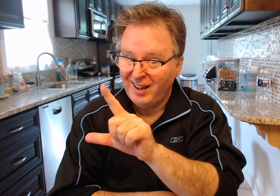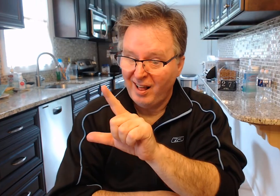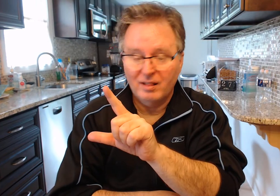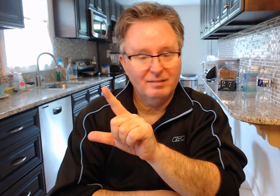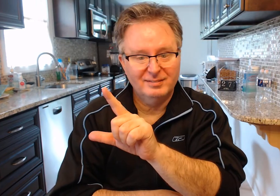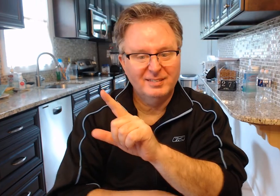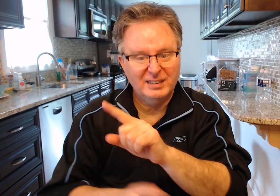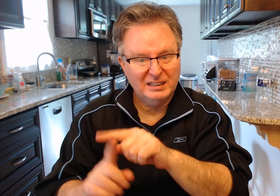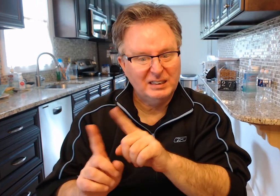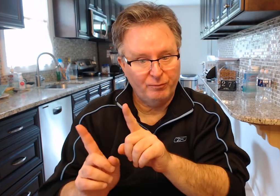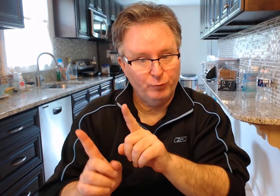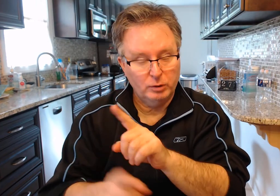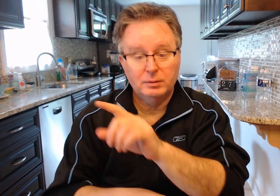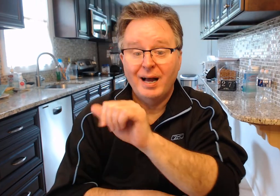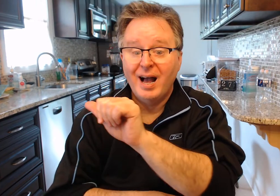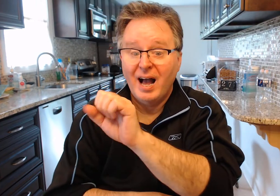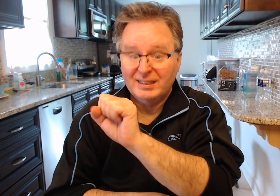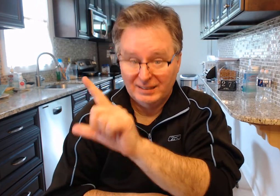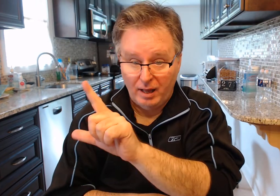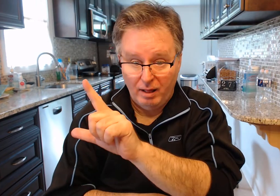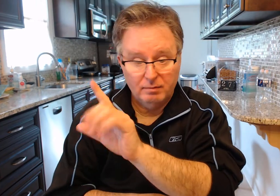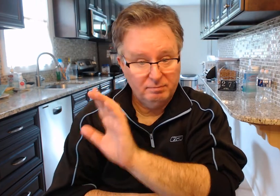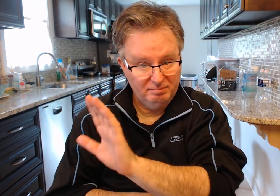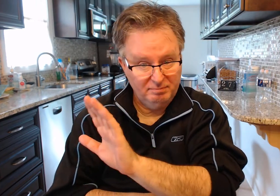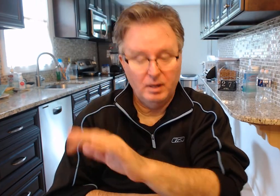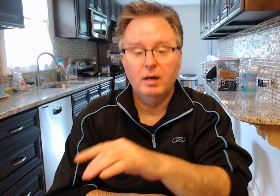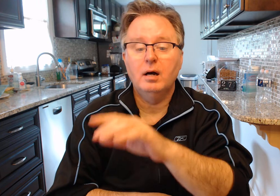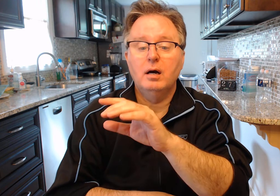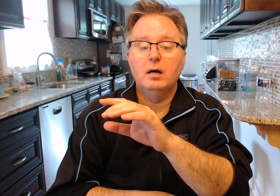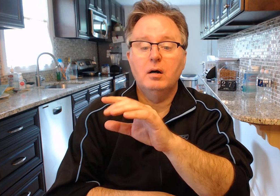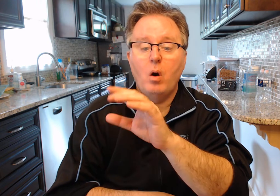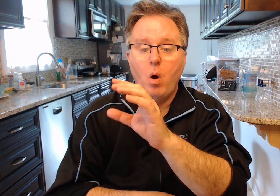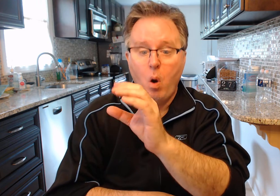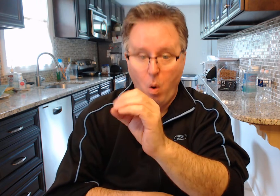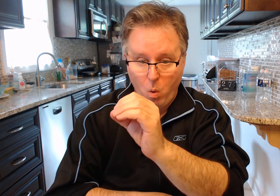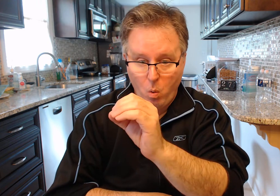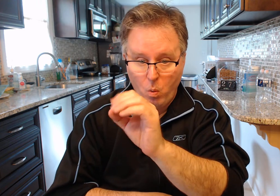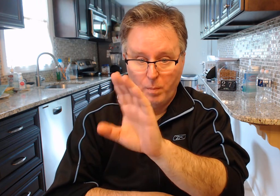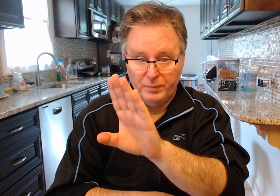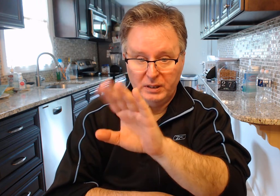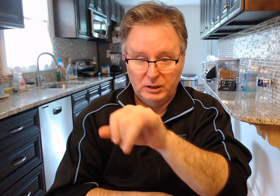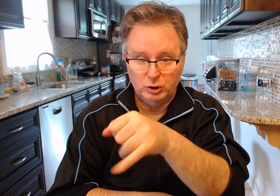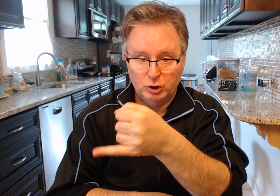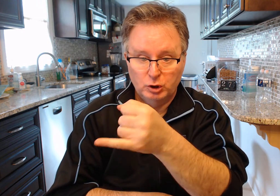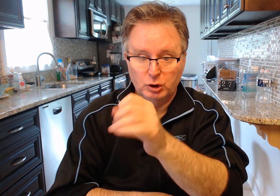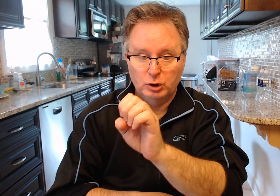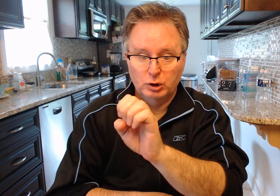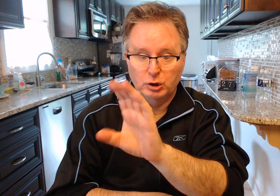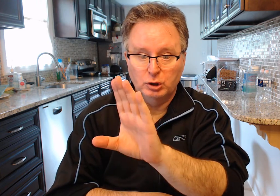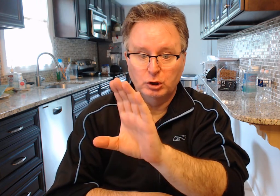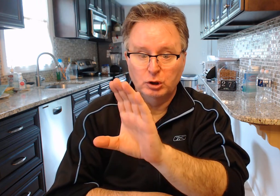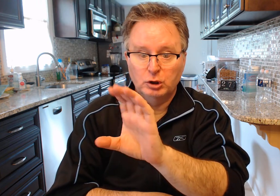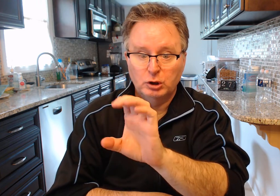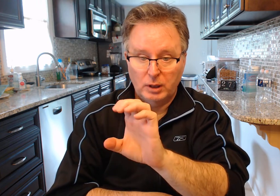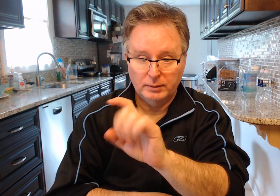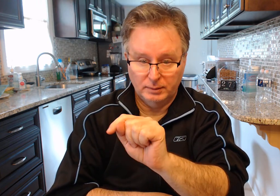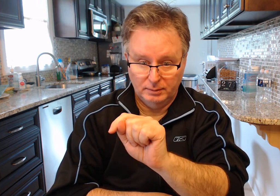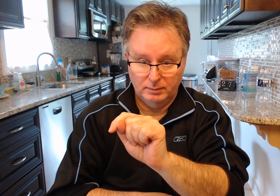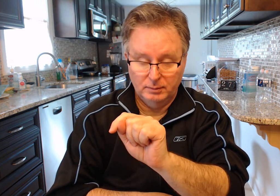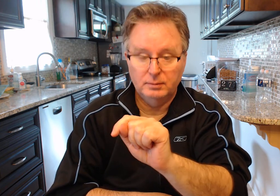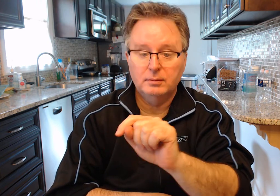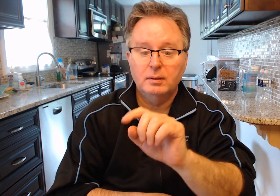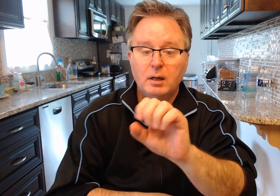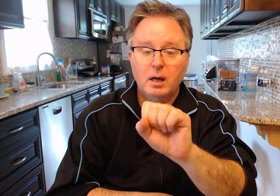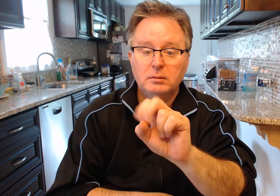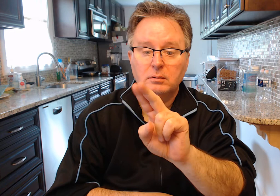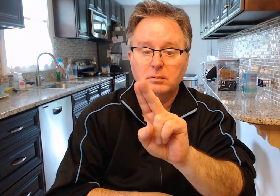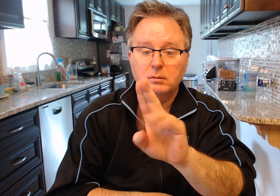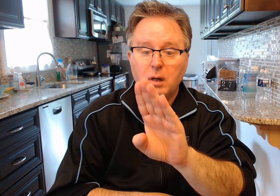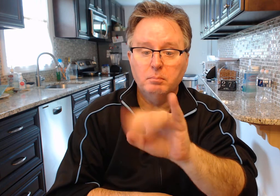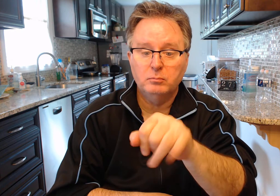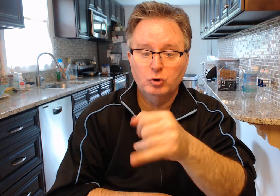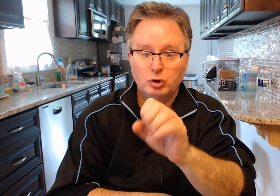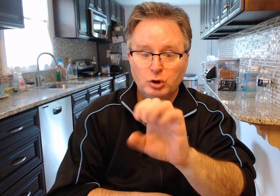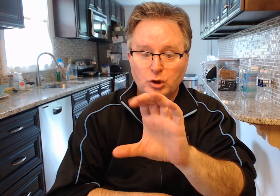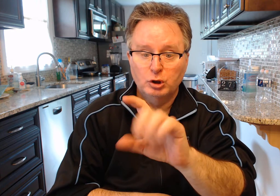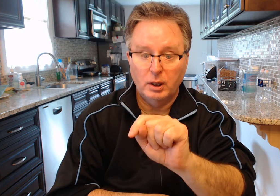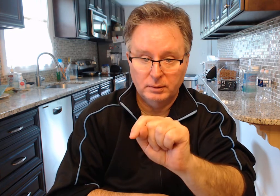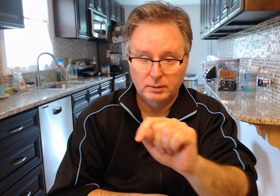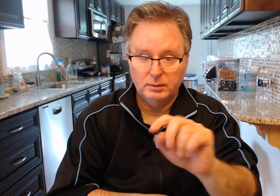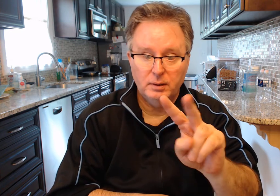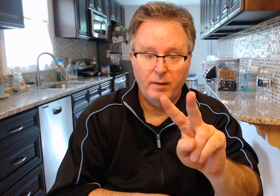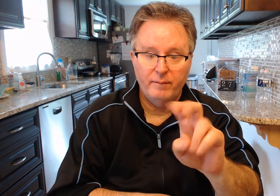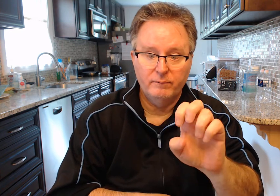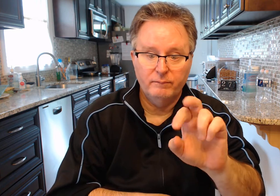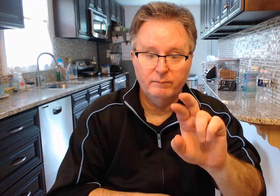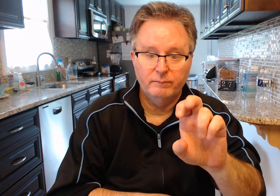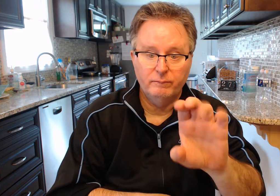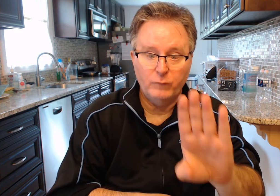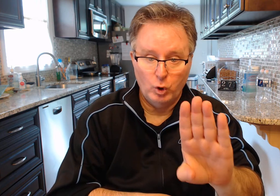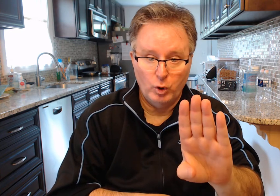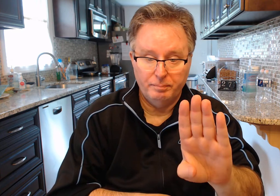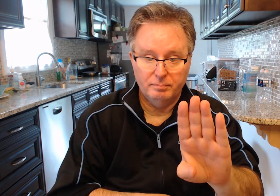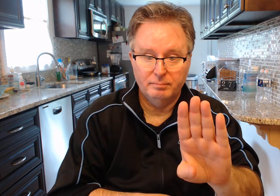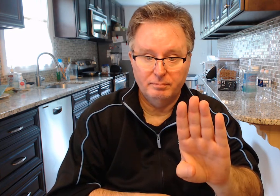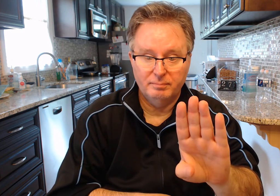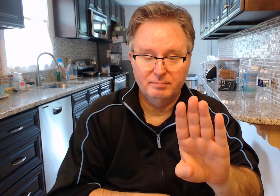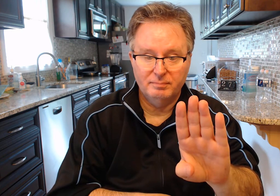ASL is different from English. ASL is "Object Subject Verb (OSV).